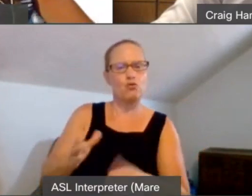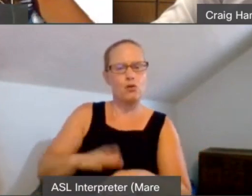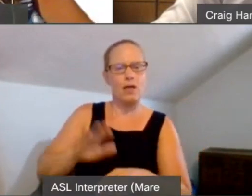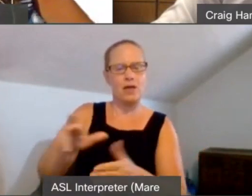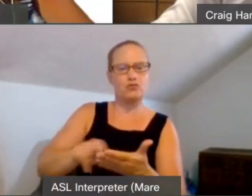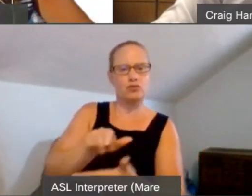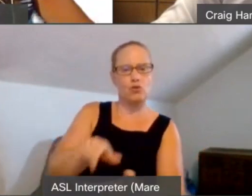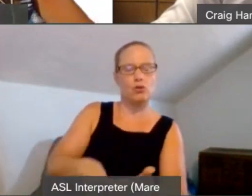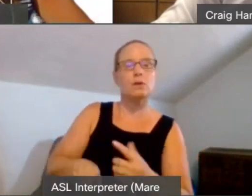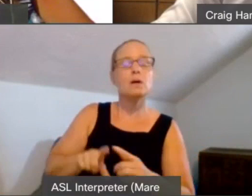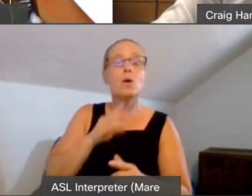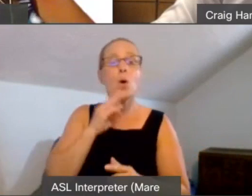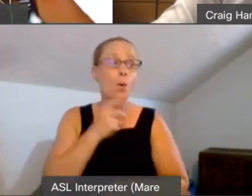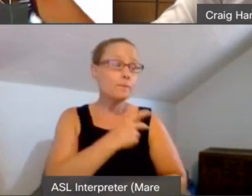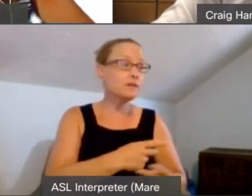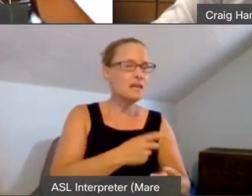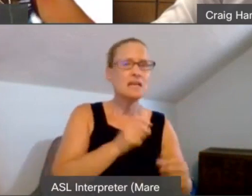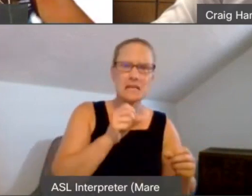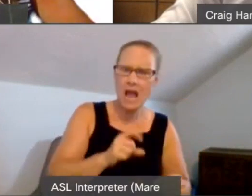when they're done right and make things worse when they're done wrong.